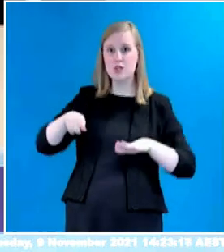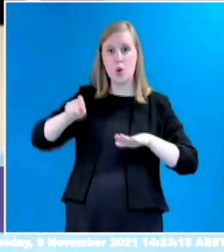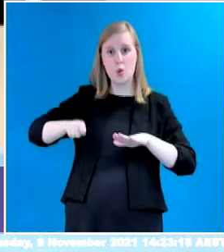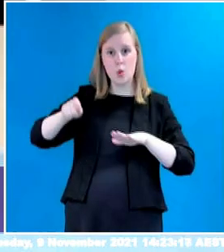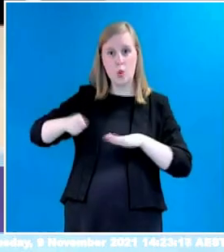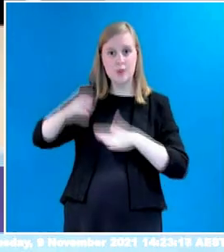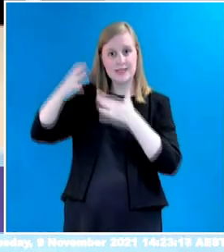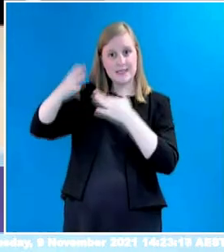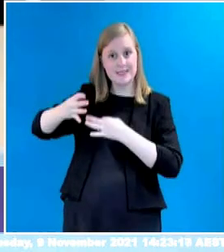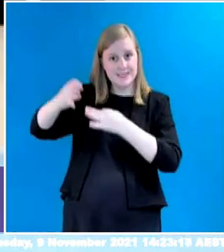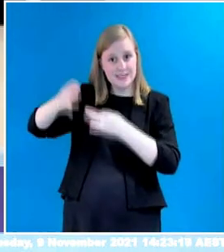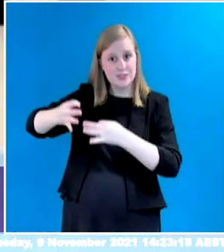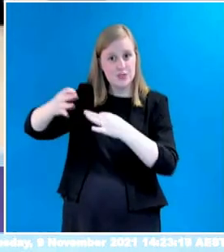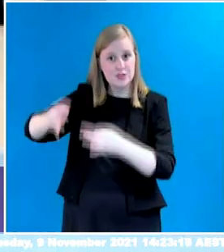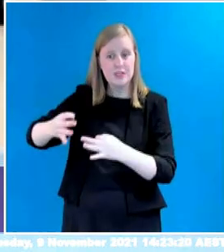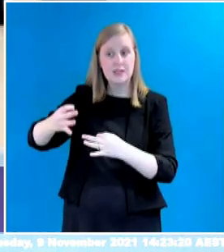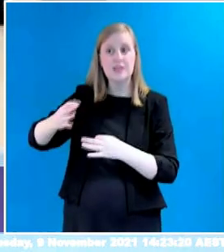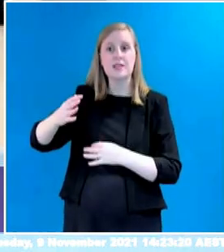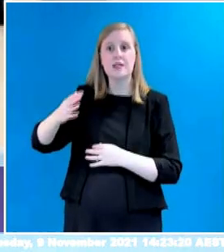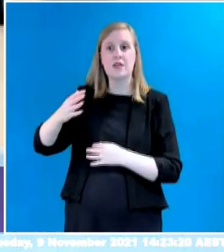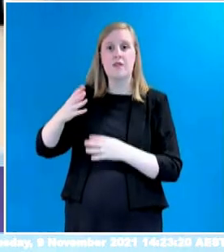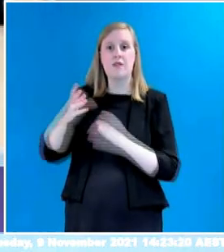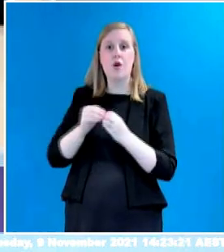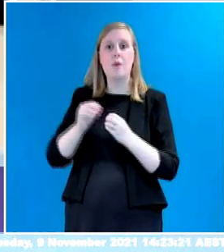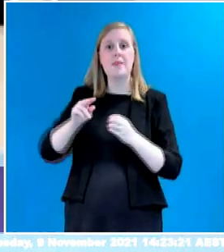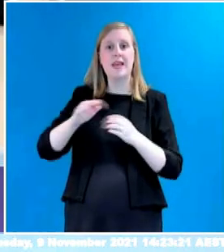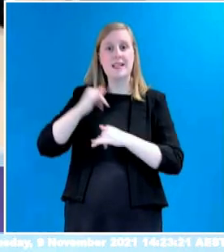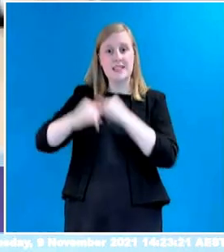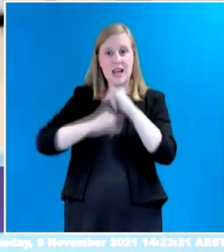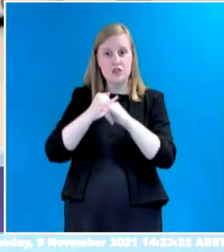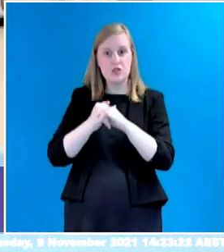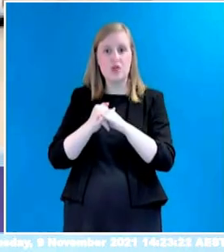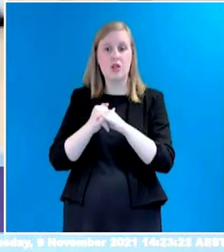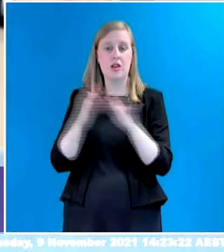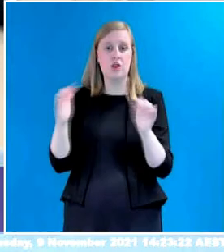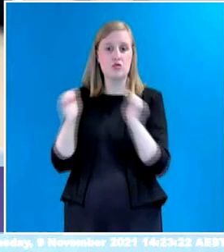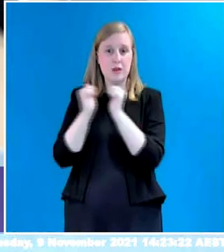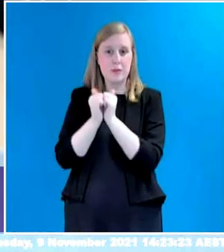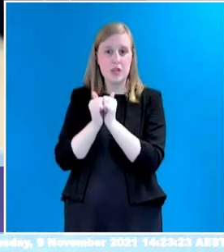International Covenant on Civil and Political Rights and it goes to